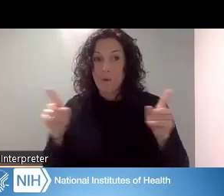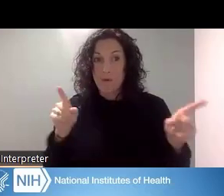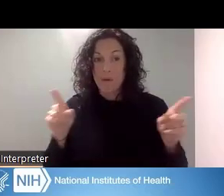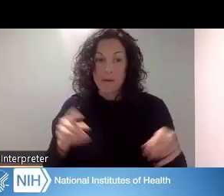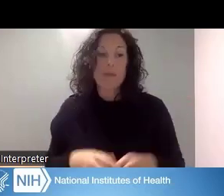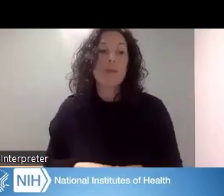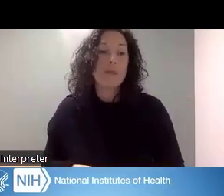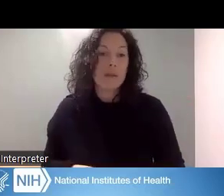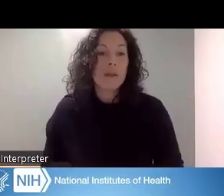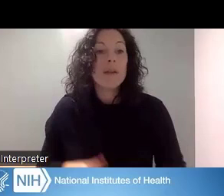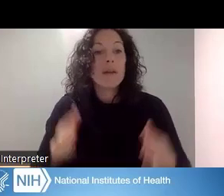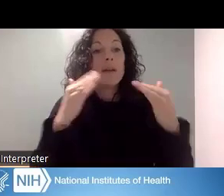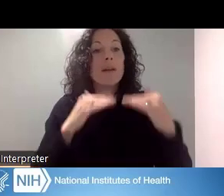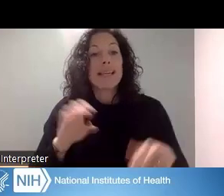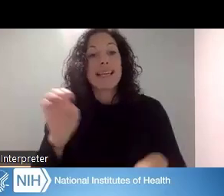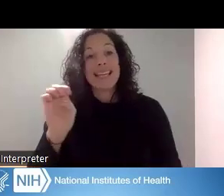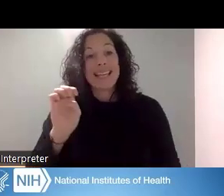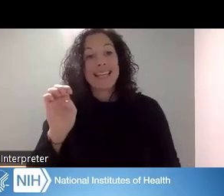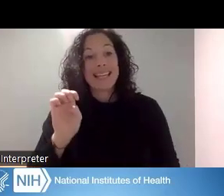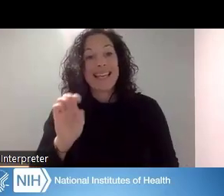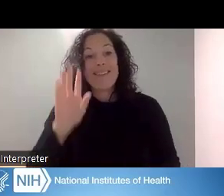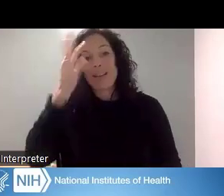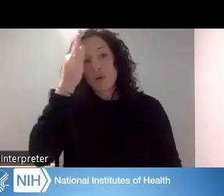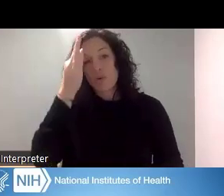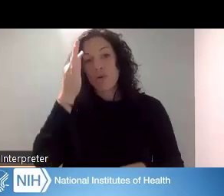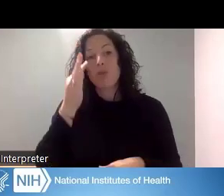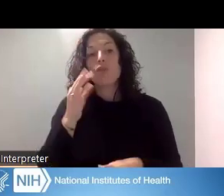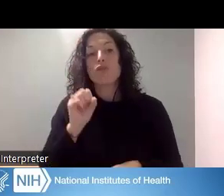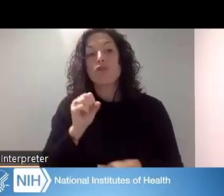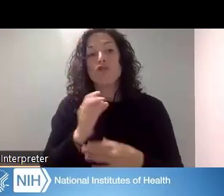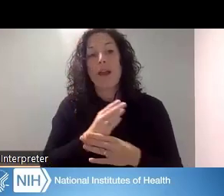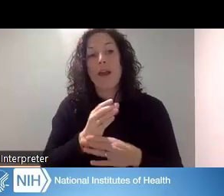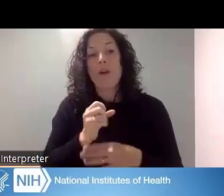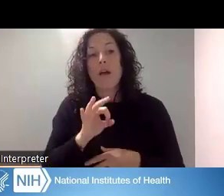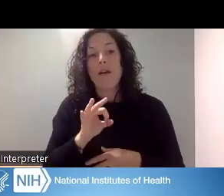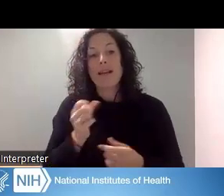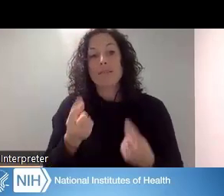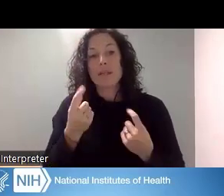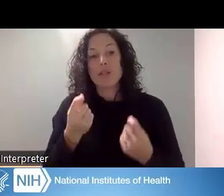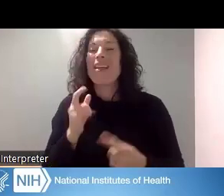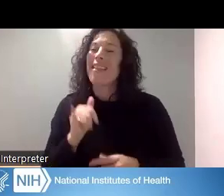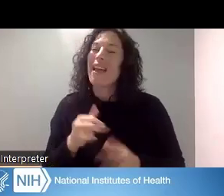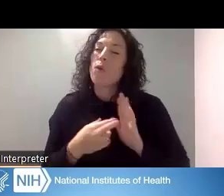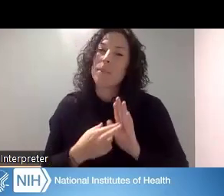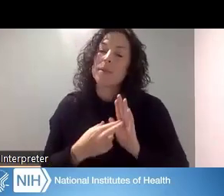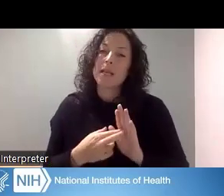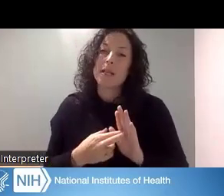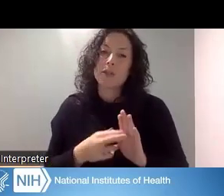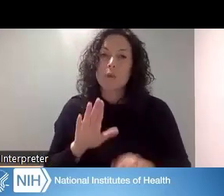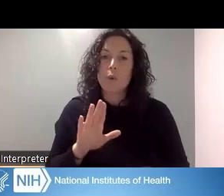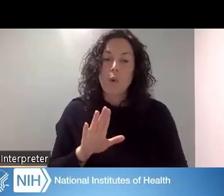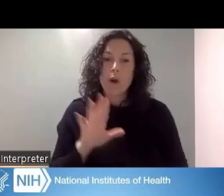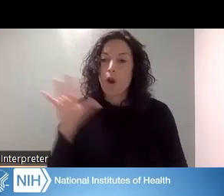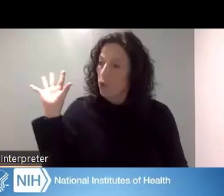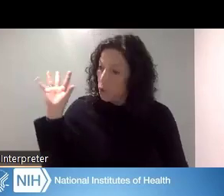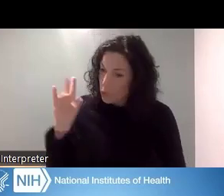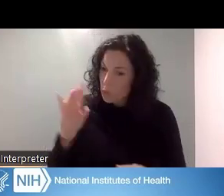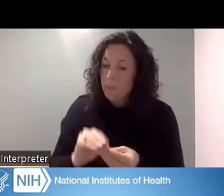Next is 10e, federal share of expenditures, and that represents your cumulative expenditures,